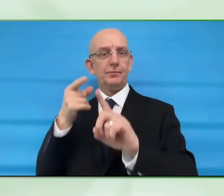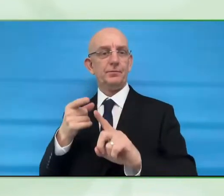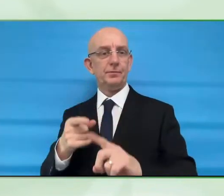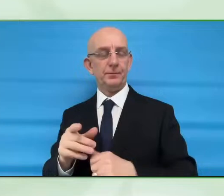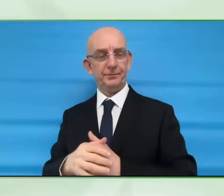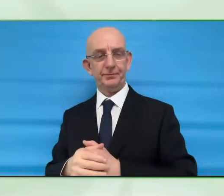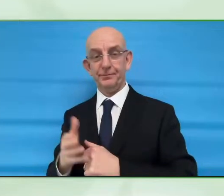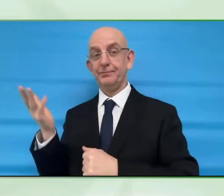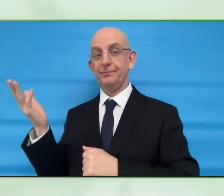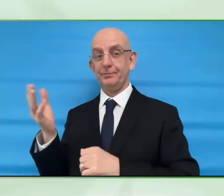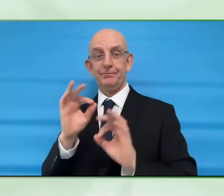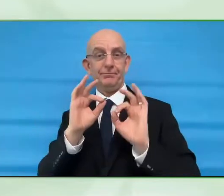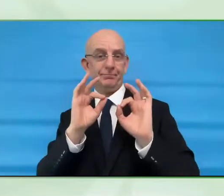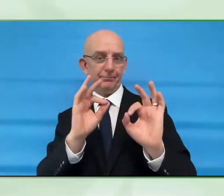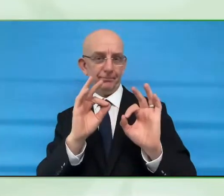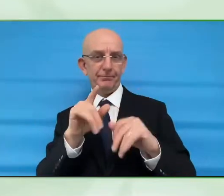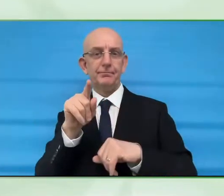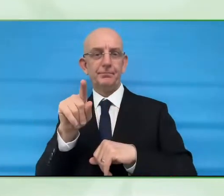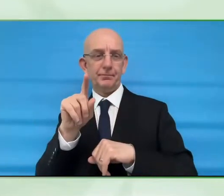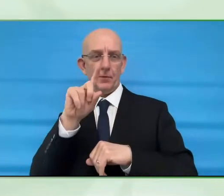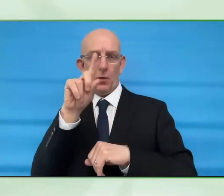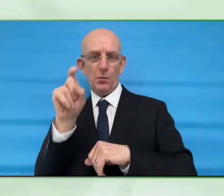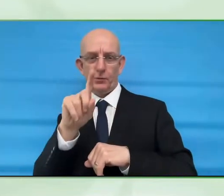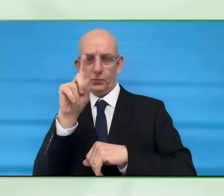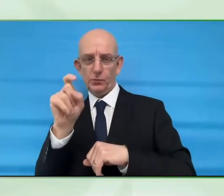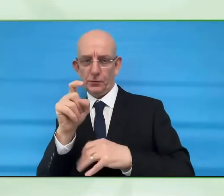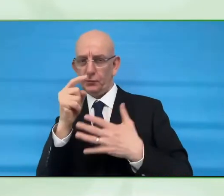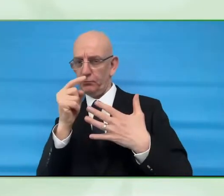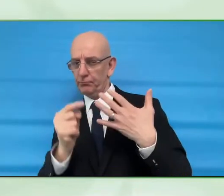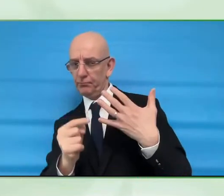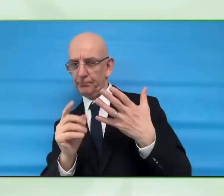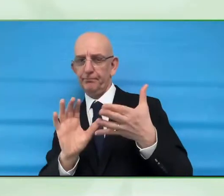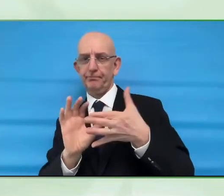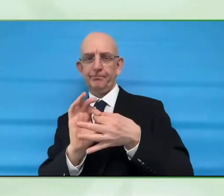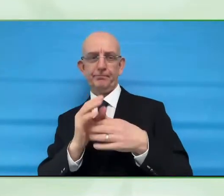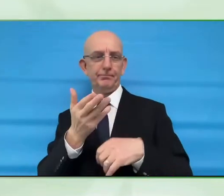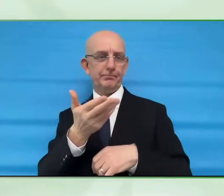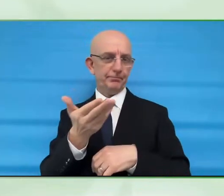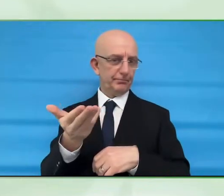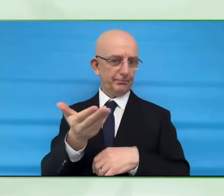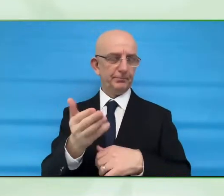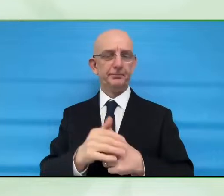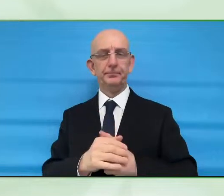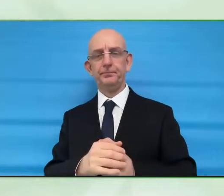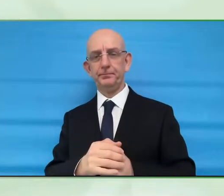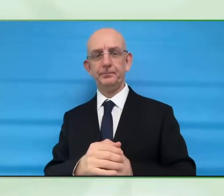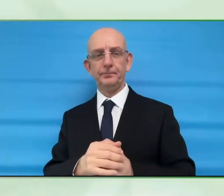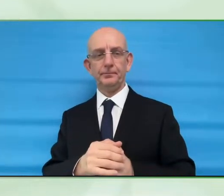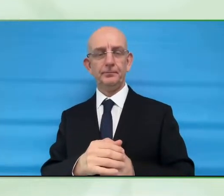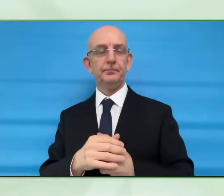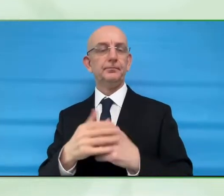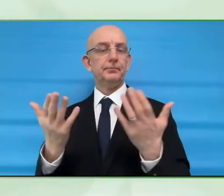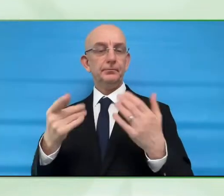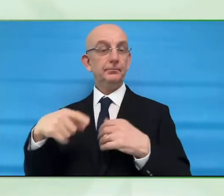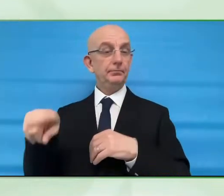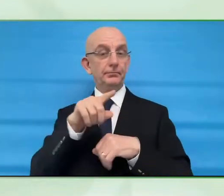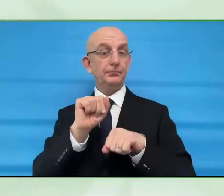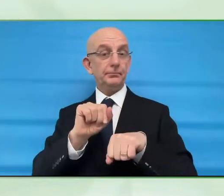I think you will hear them tinkle against each other, some may fall away from the rest of it so it might be softer.